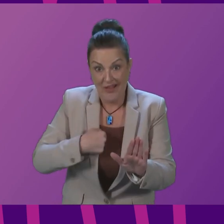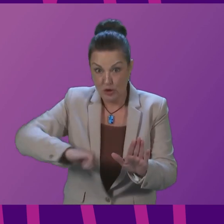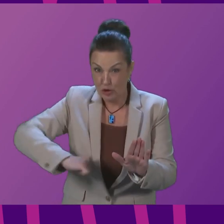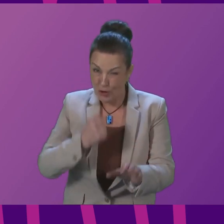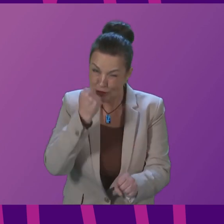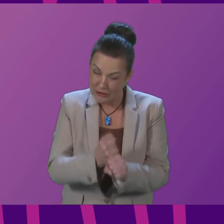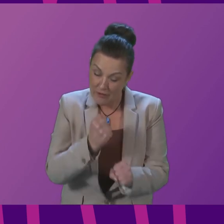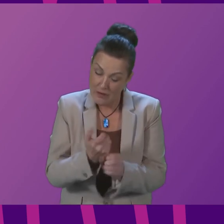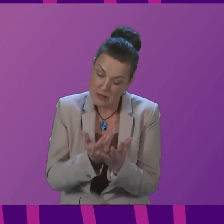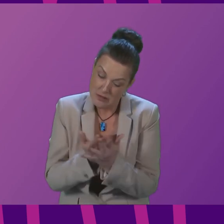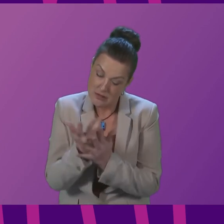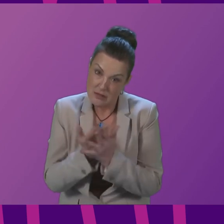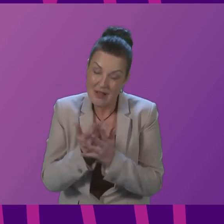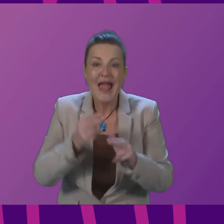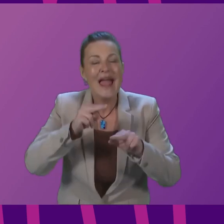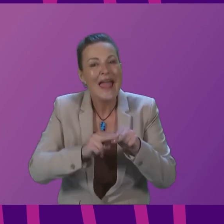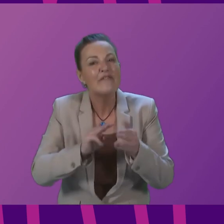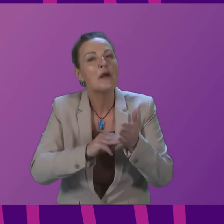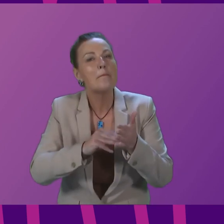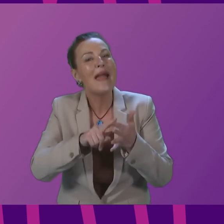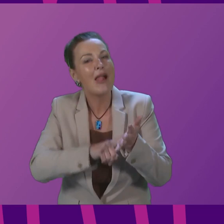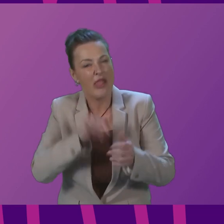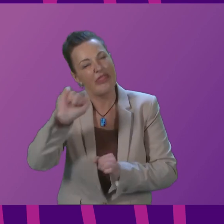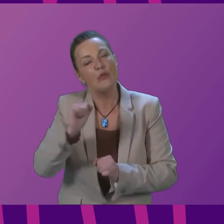with the FMEL—Ferguson Marine Engineering Ltd, which was the previous owner of the yard—administrators